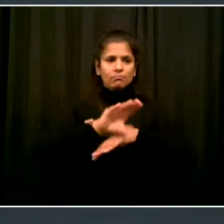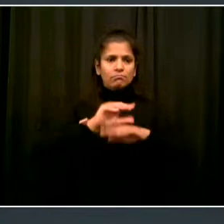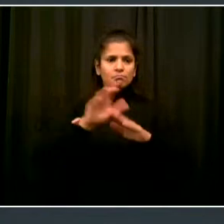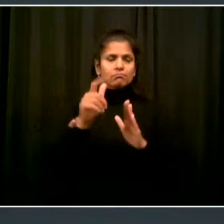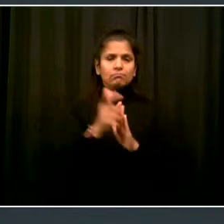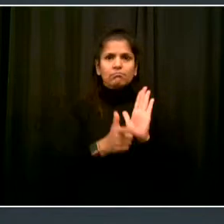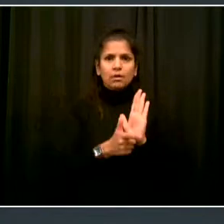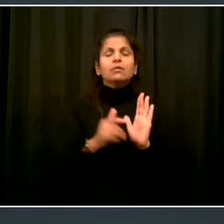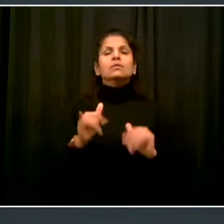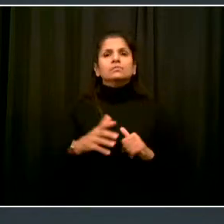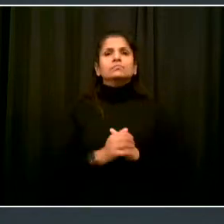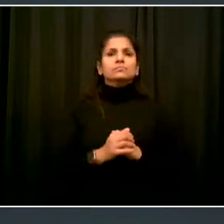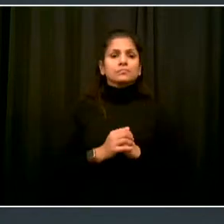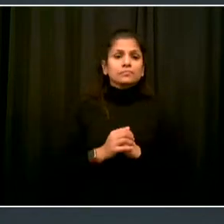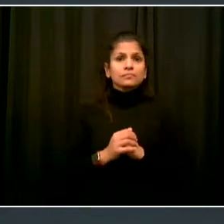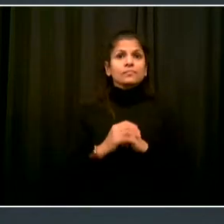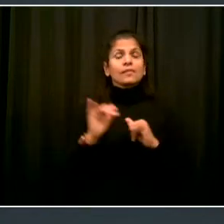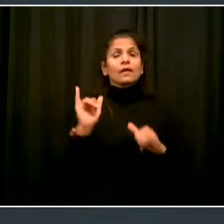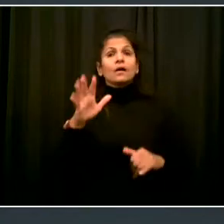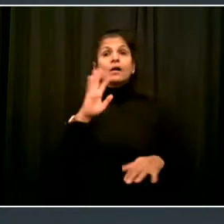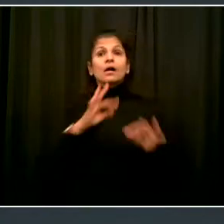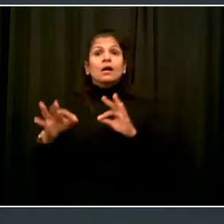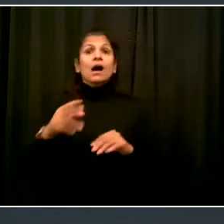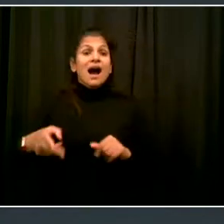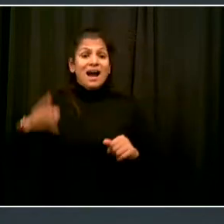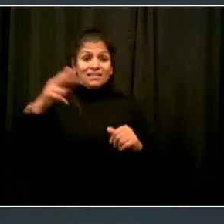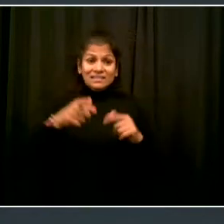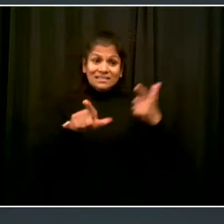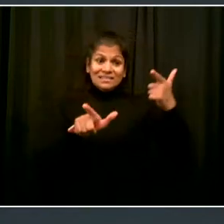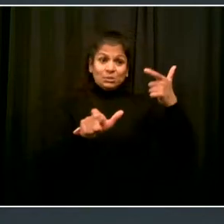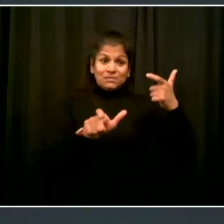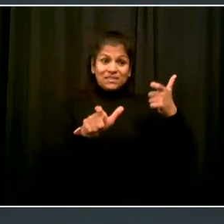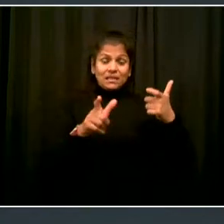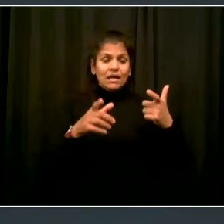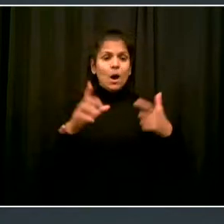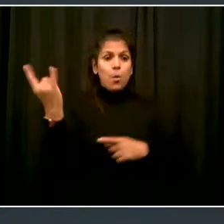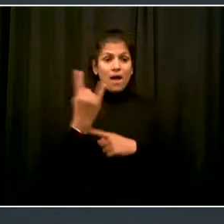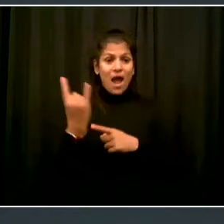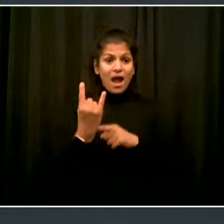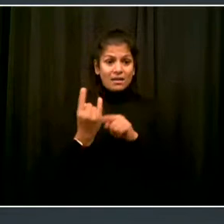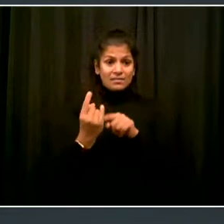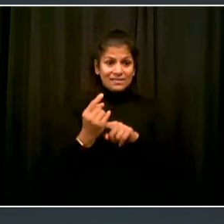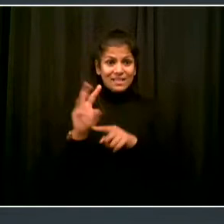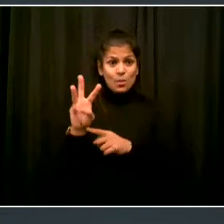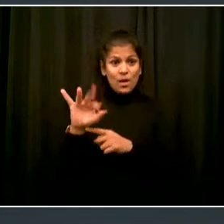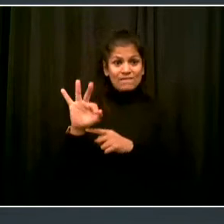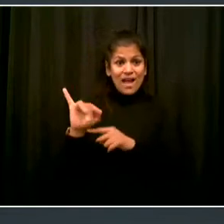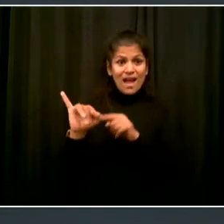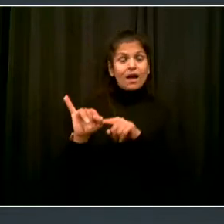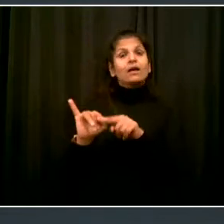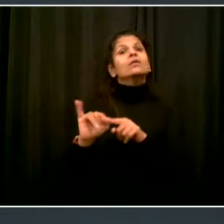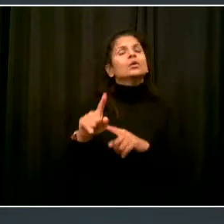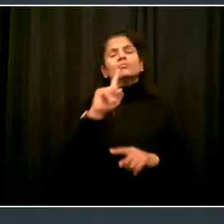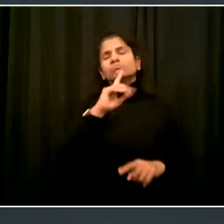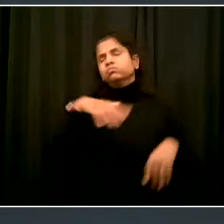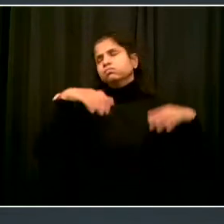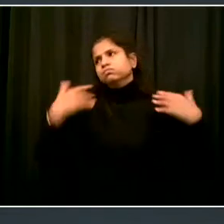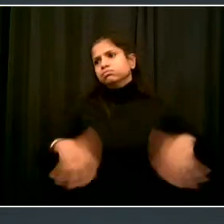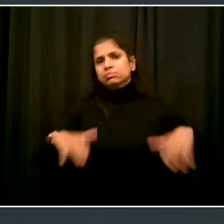OUR NEWS FROM A HIGH SPEED CONNECTION TO THE TEININ.RNETET